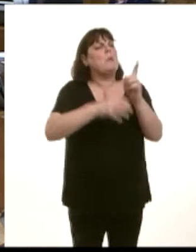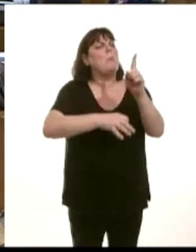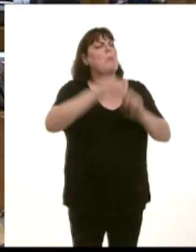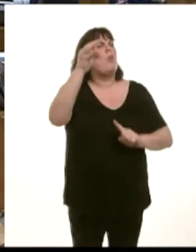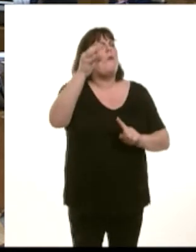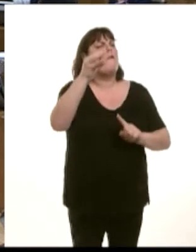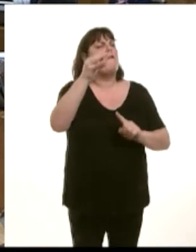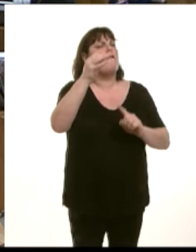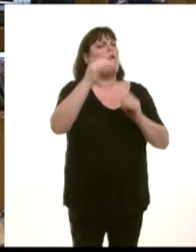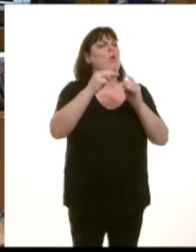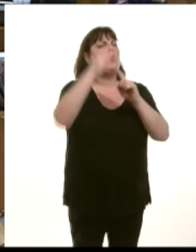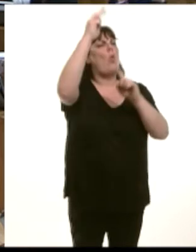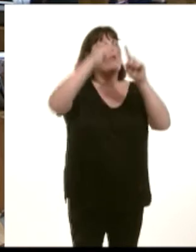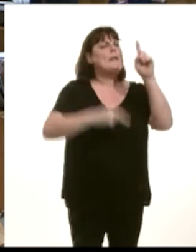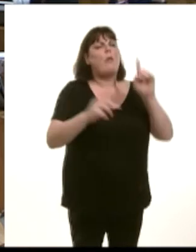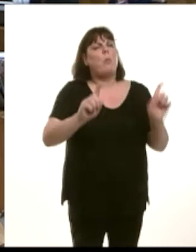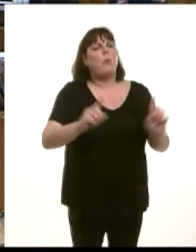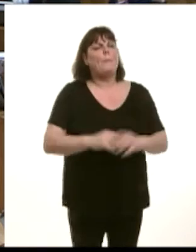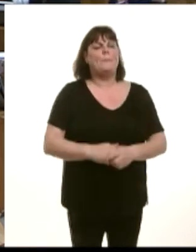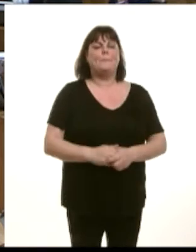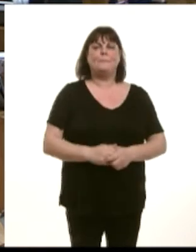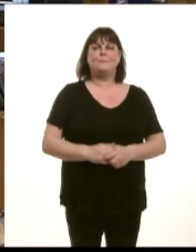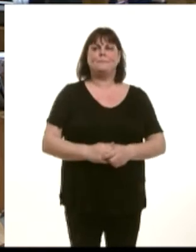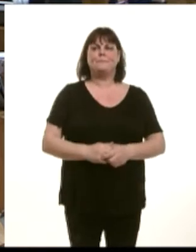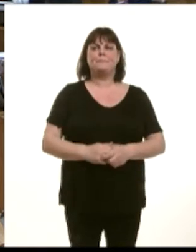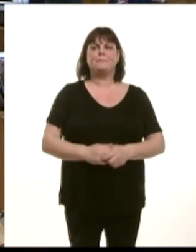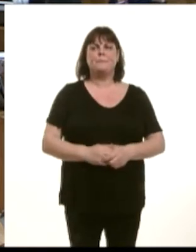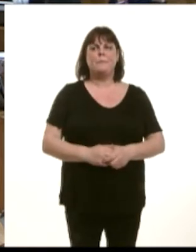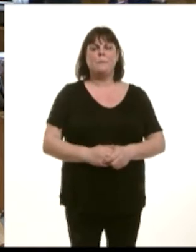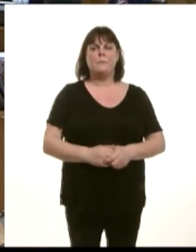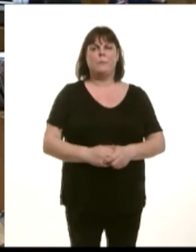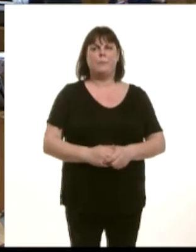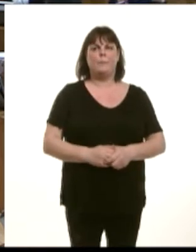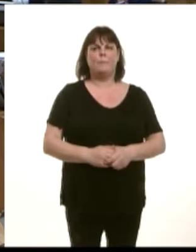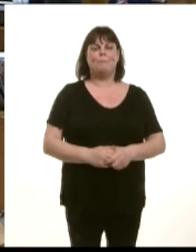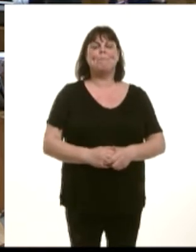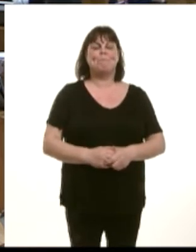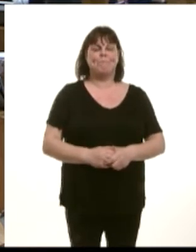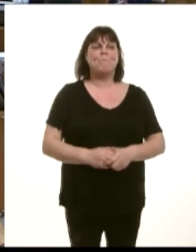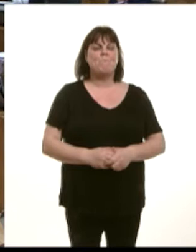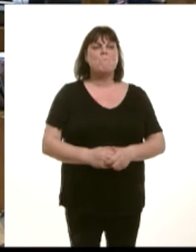between north and south Wales? Carwyn Jones: Well, first of all, we are in favour of that.